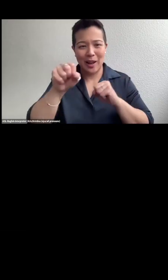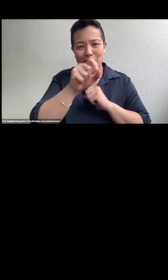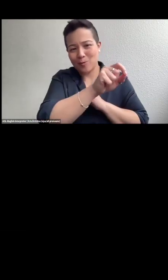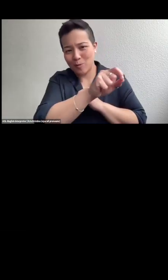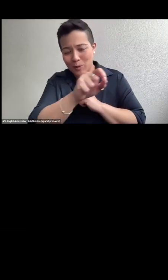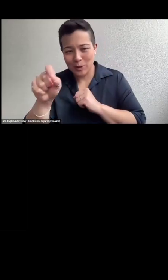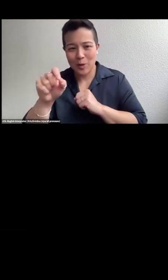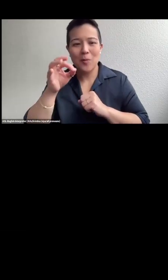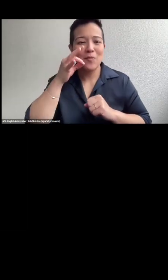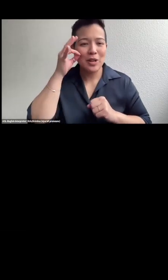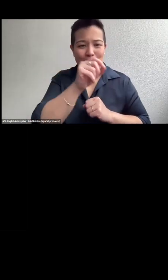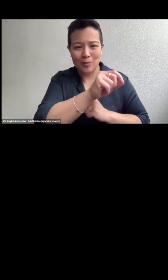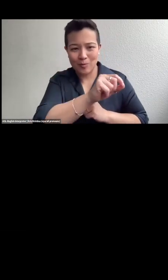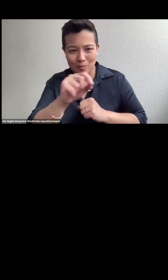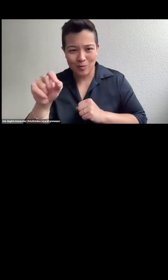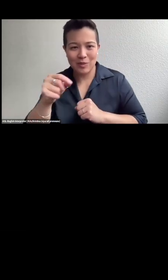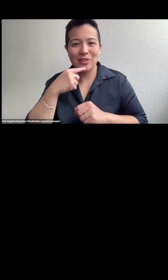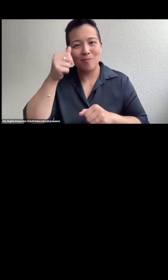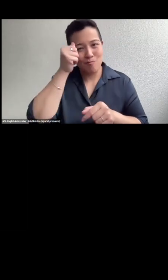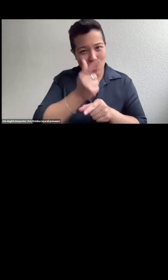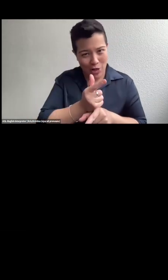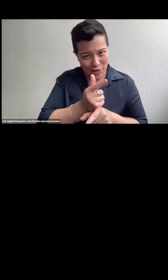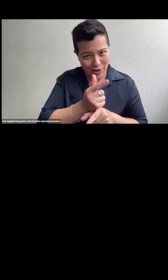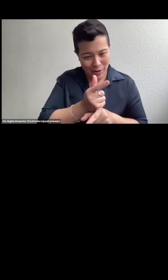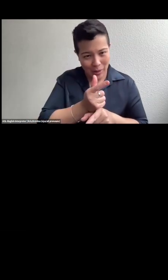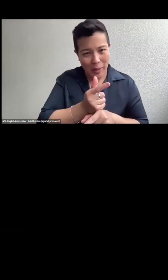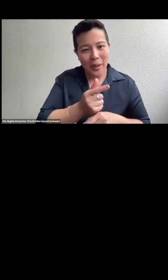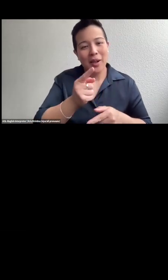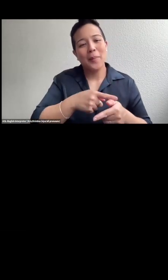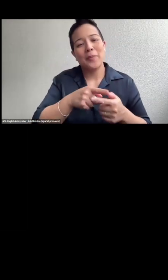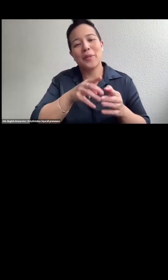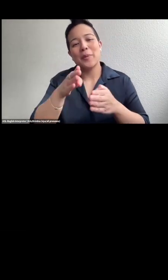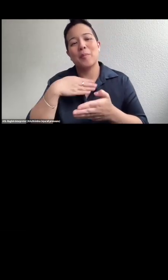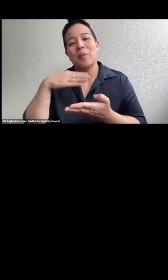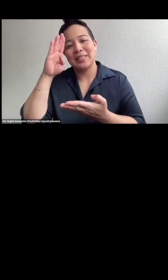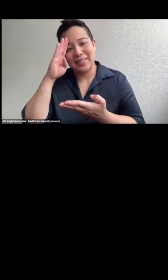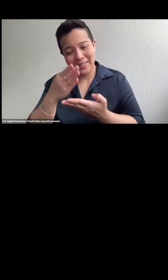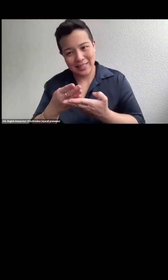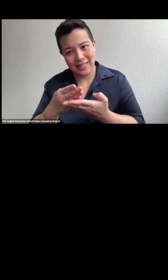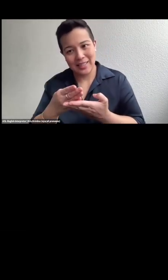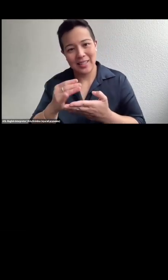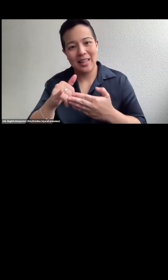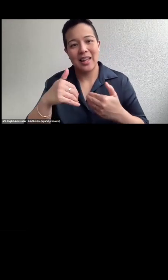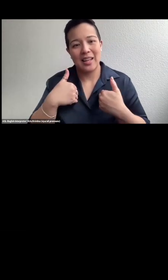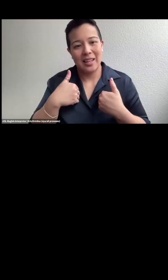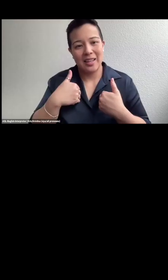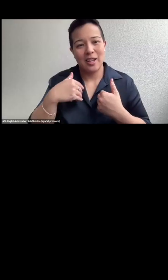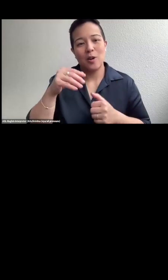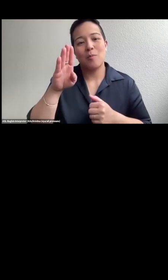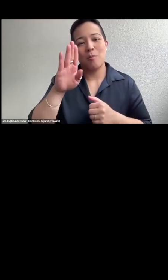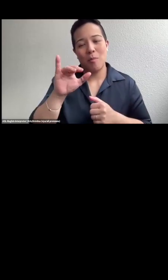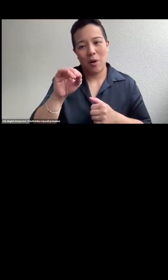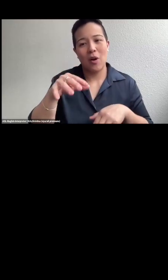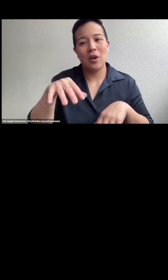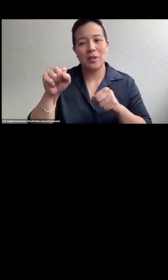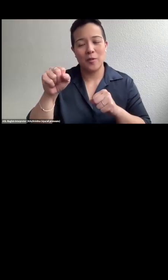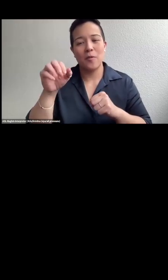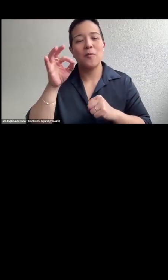foster crossed out, and it says brother and then my son that has biological, adoptive, foster, crossed out, and